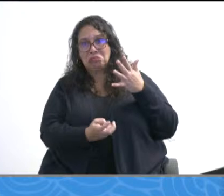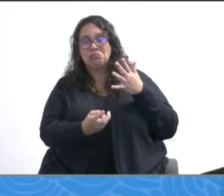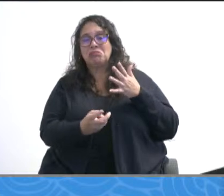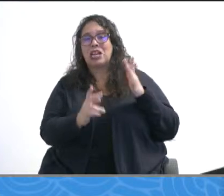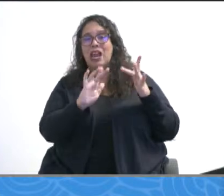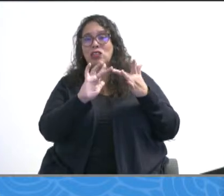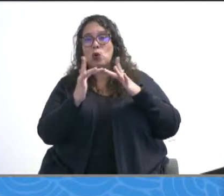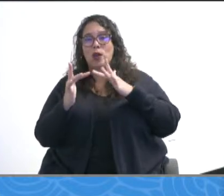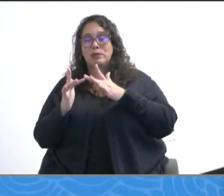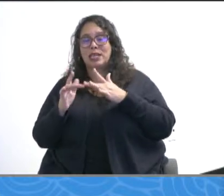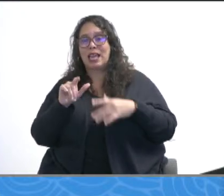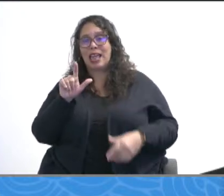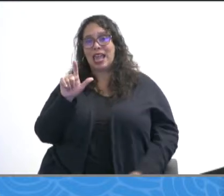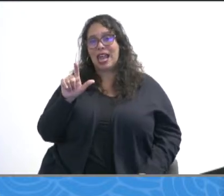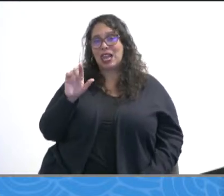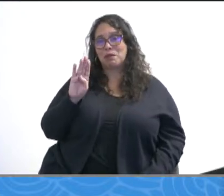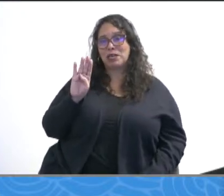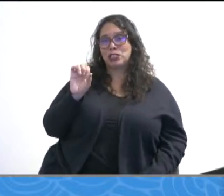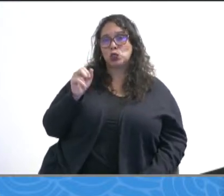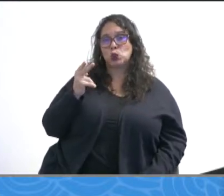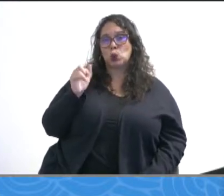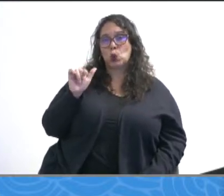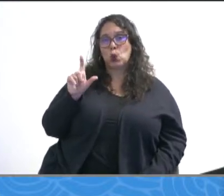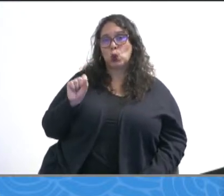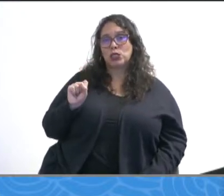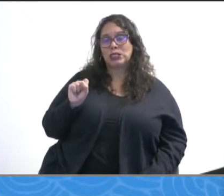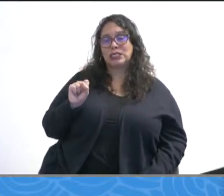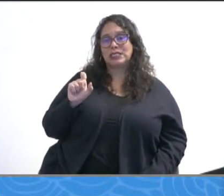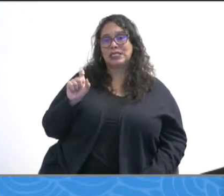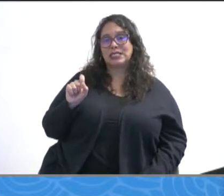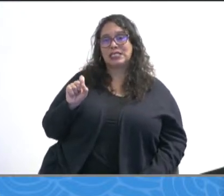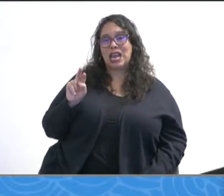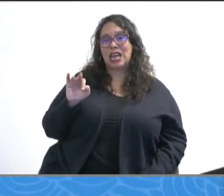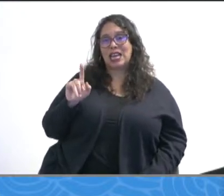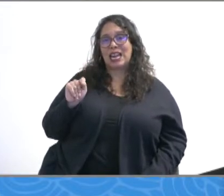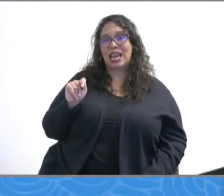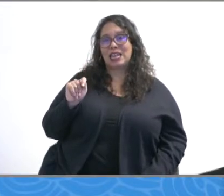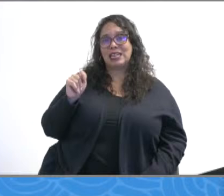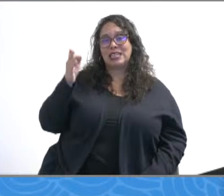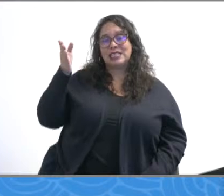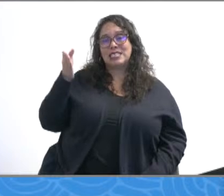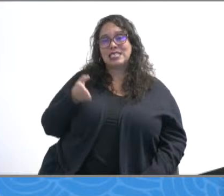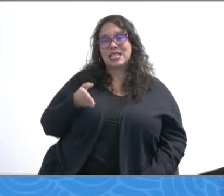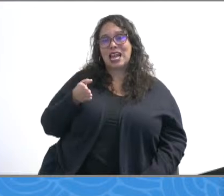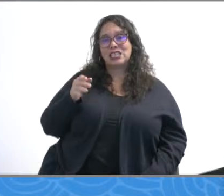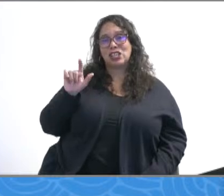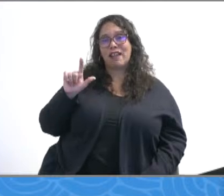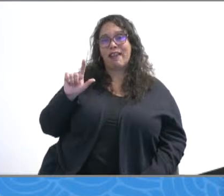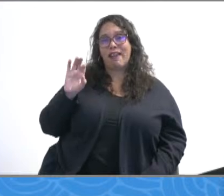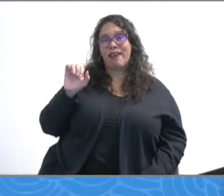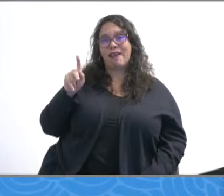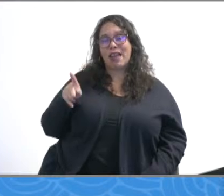available at lbschools.net/lcap, and get some additional information